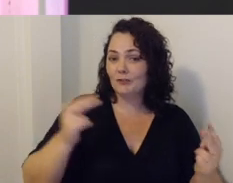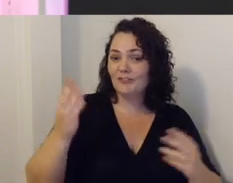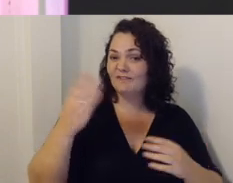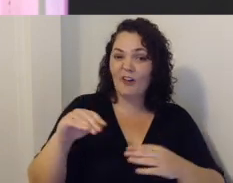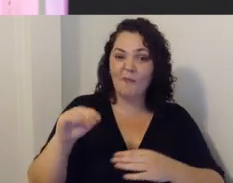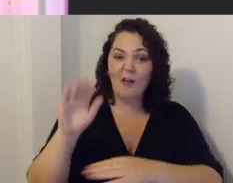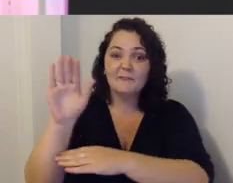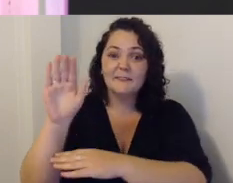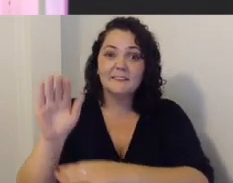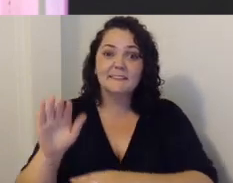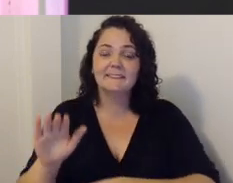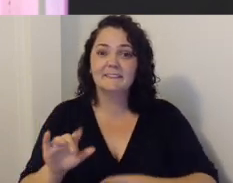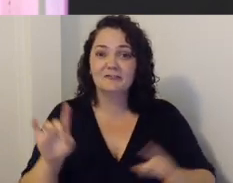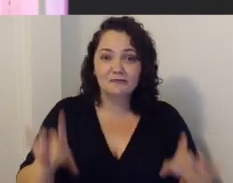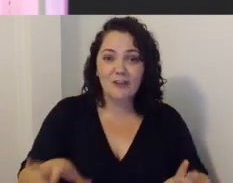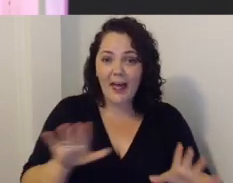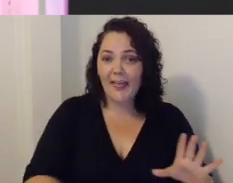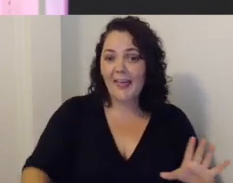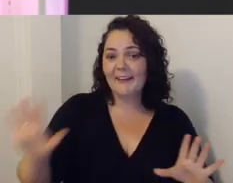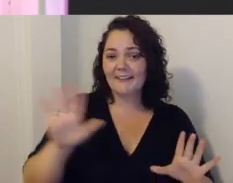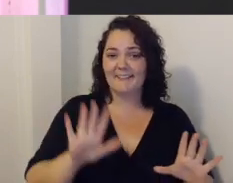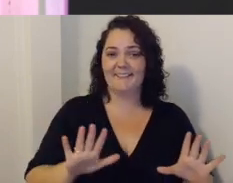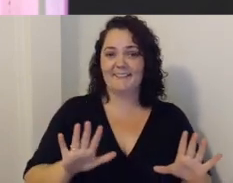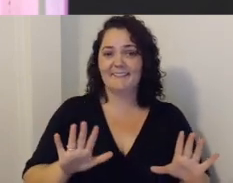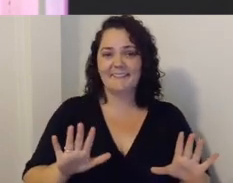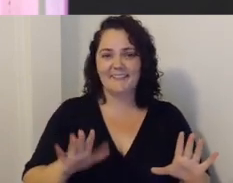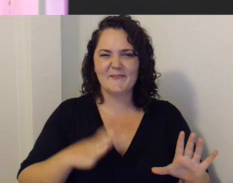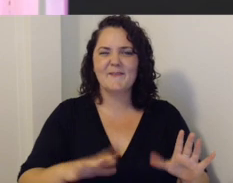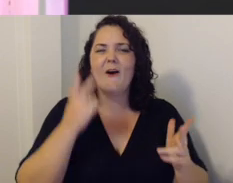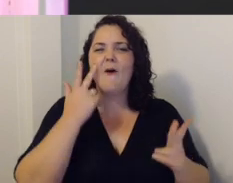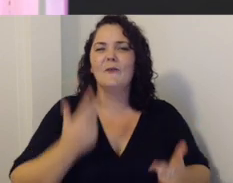or somewhere in the world, please give us a shot of where you are, how you're working, a little bit